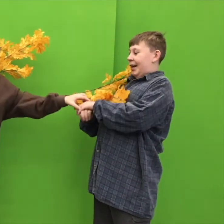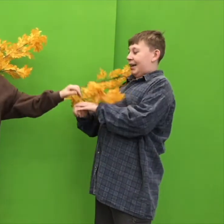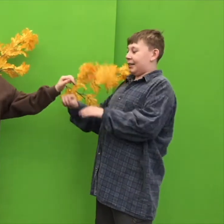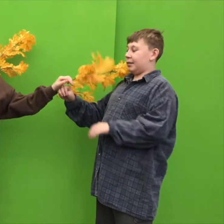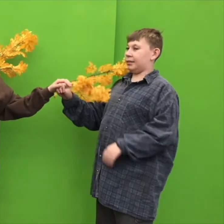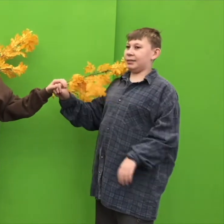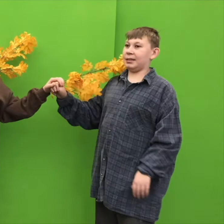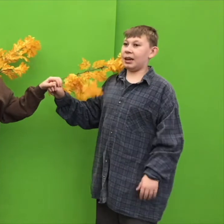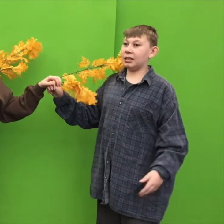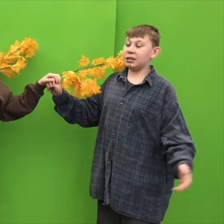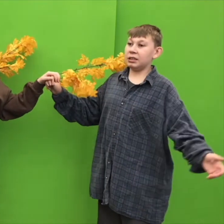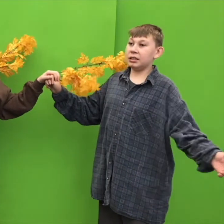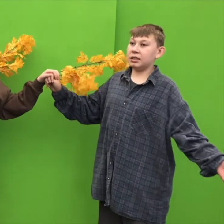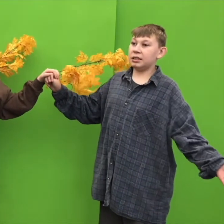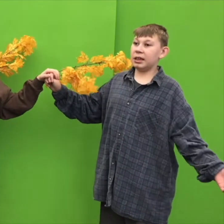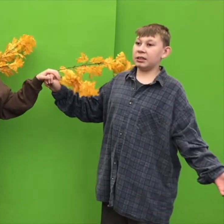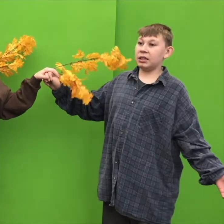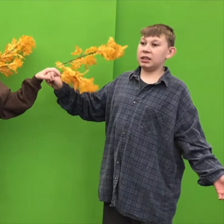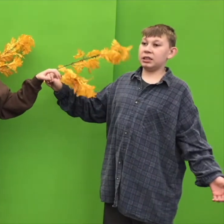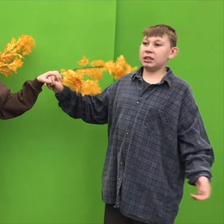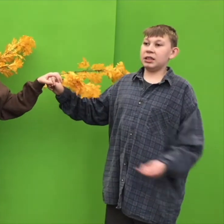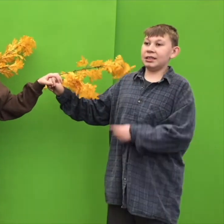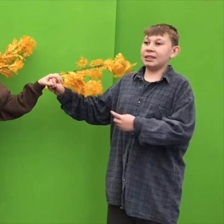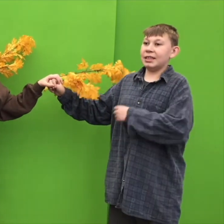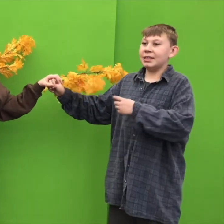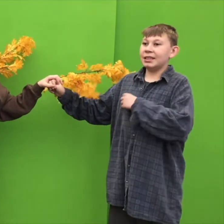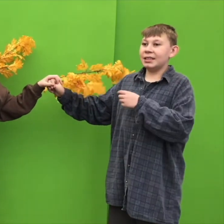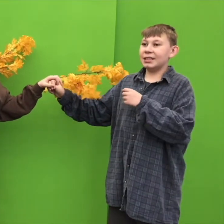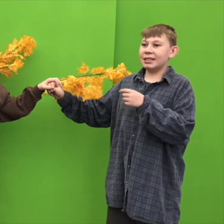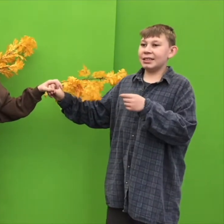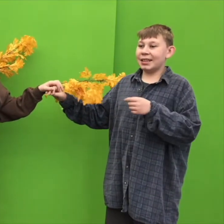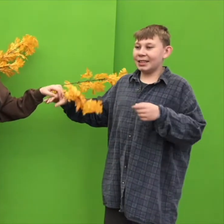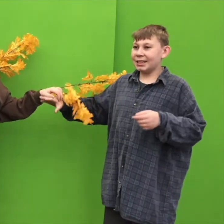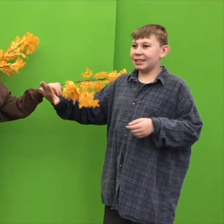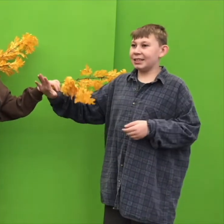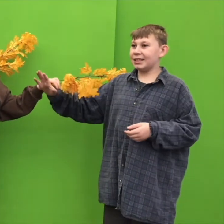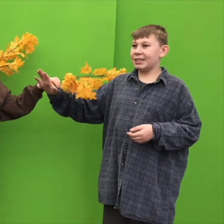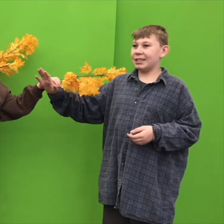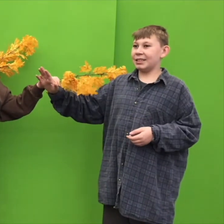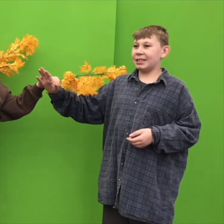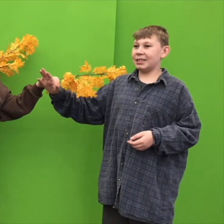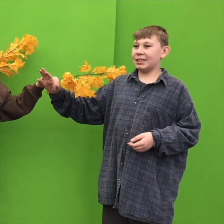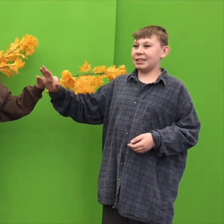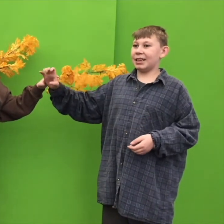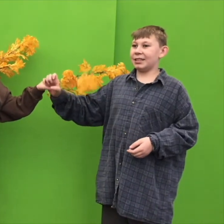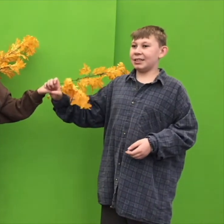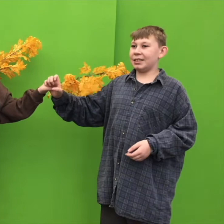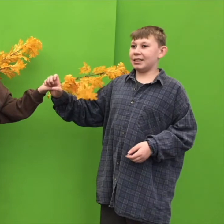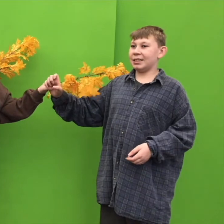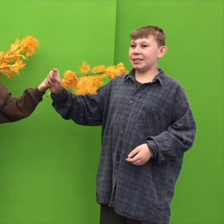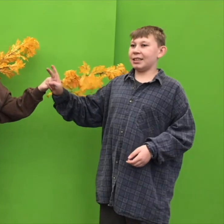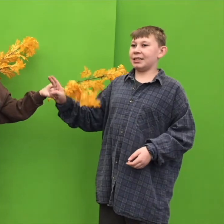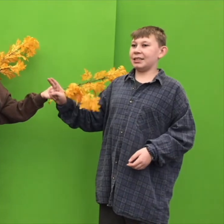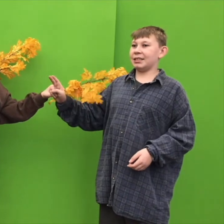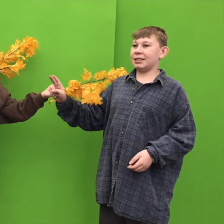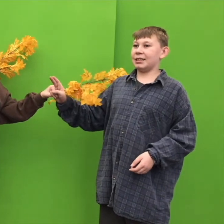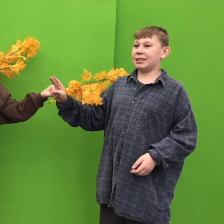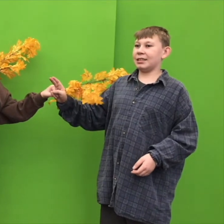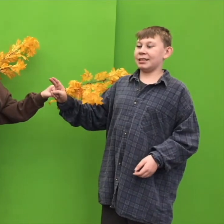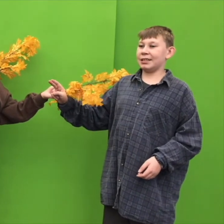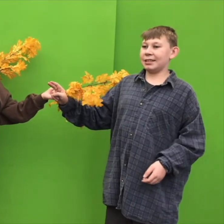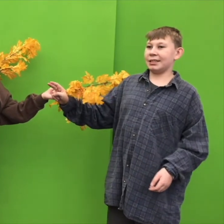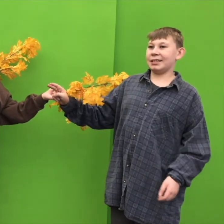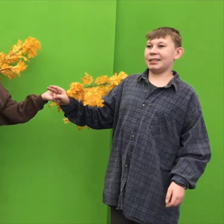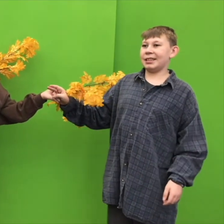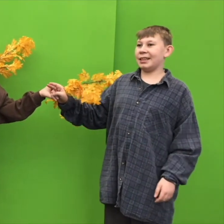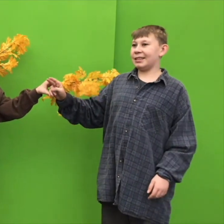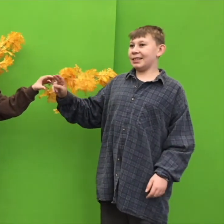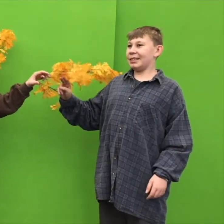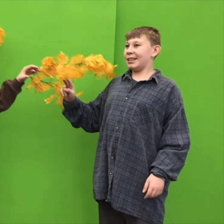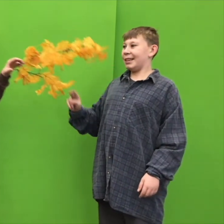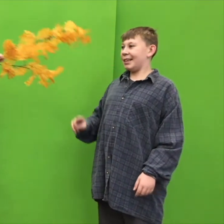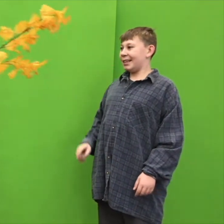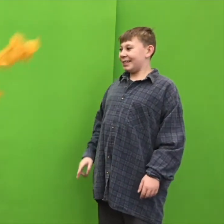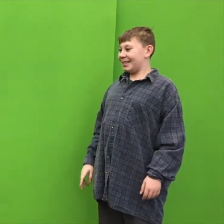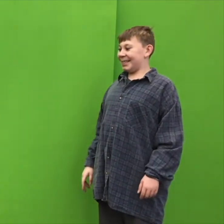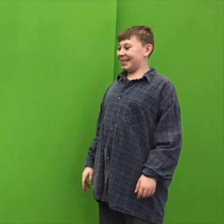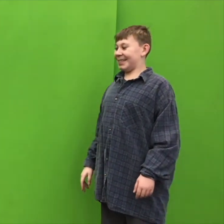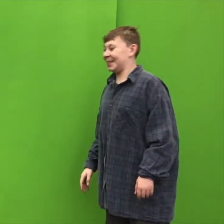let me put my hand where the tree can touch my fingers t i m b e r timber the tree falls over